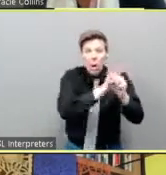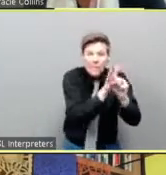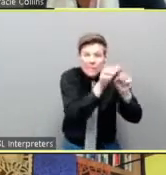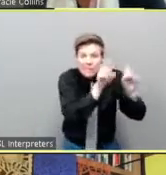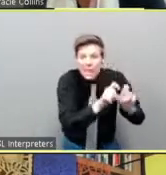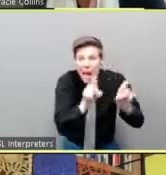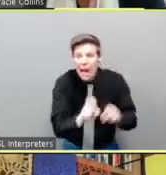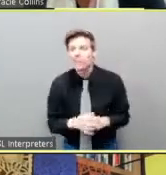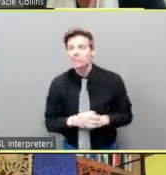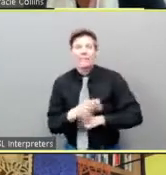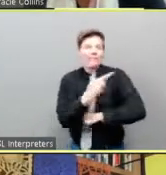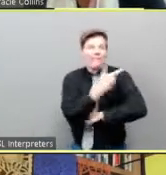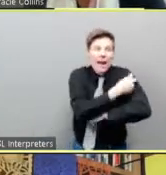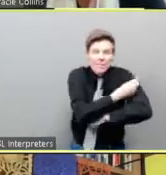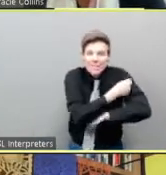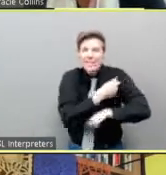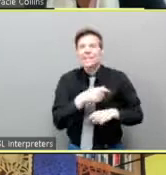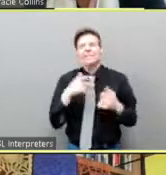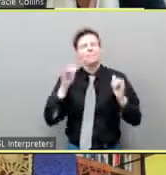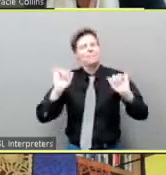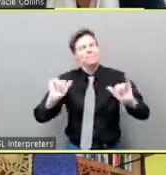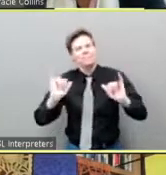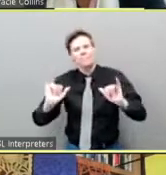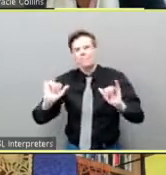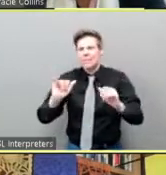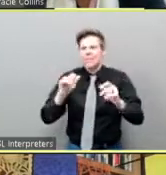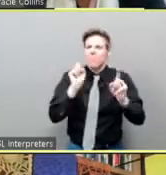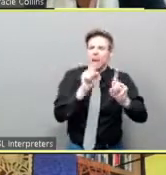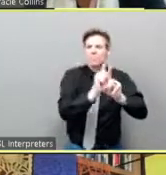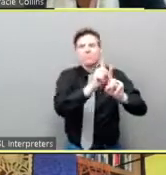being hospitalized or dying due to covid 19.